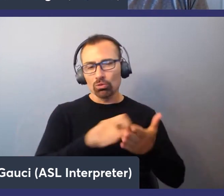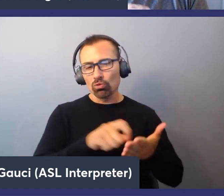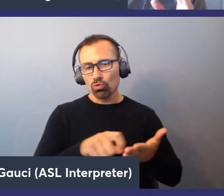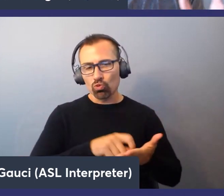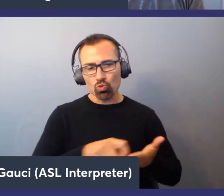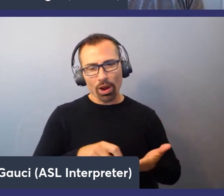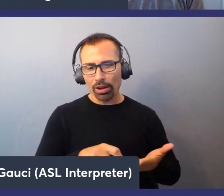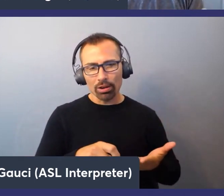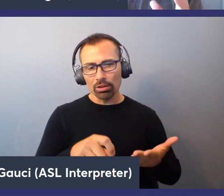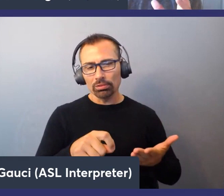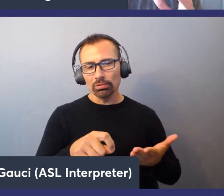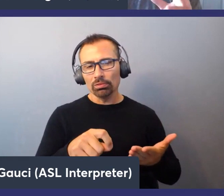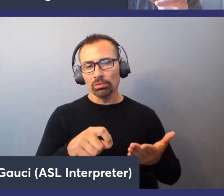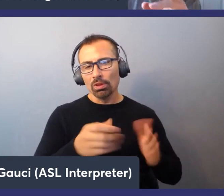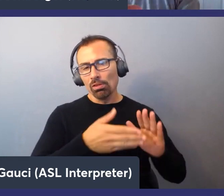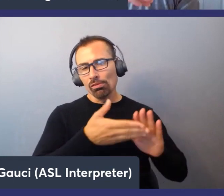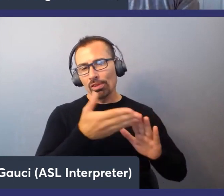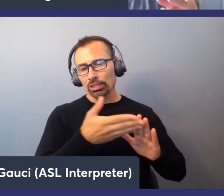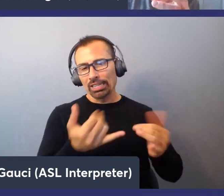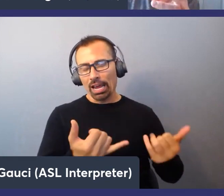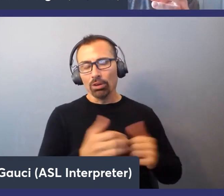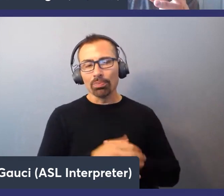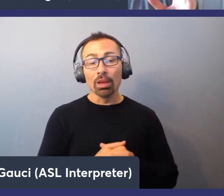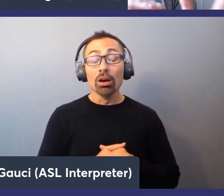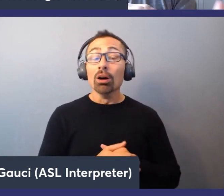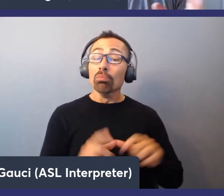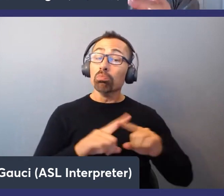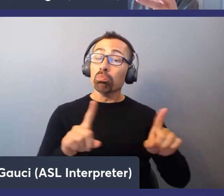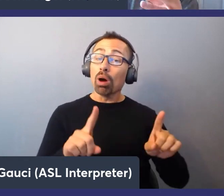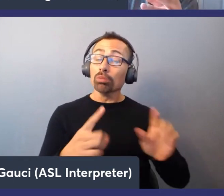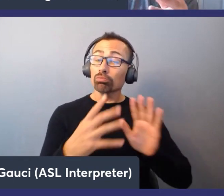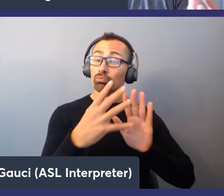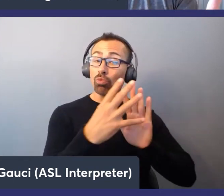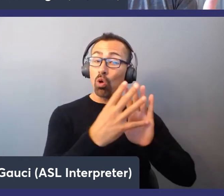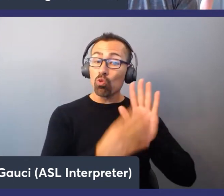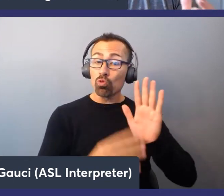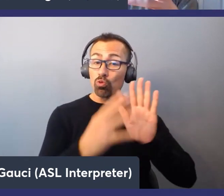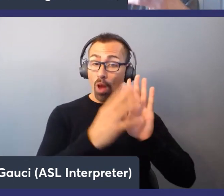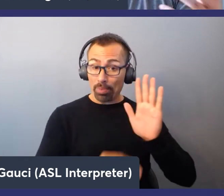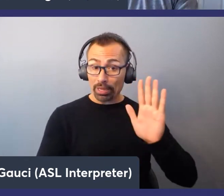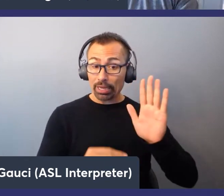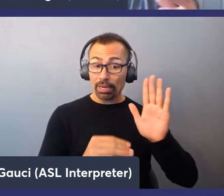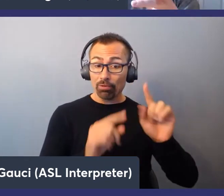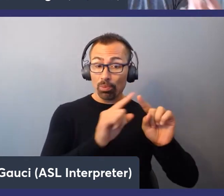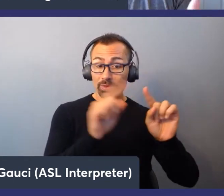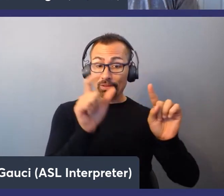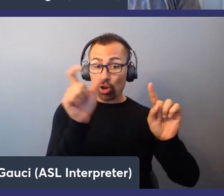We do have some stuff that will allow you to replicate across clusters from a re-perspective,